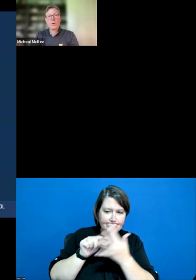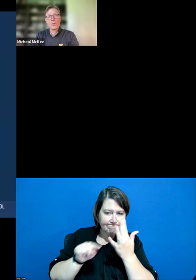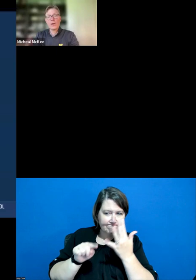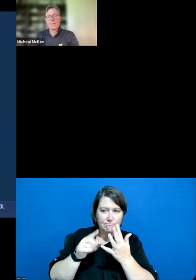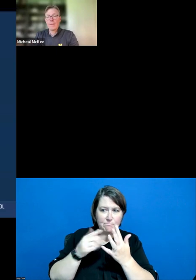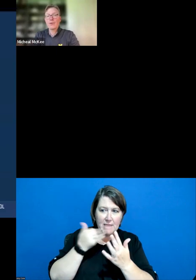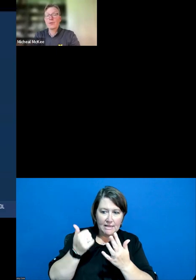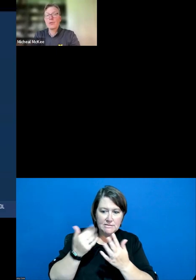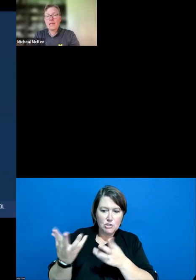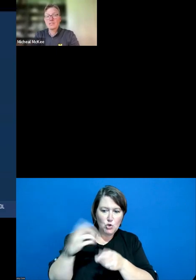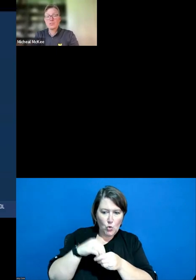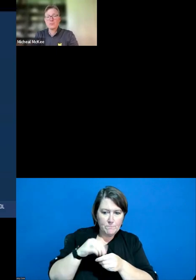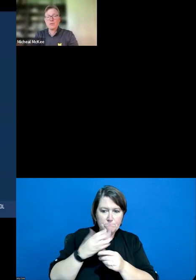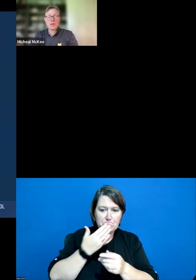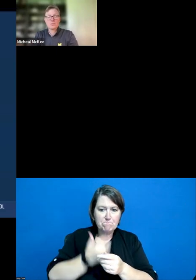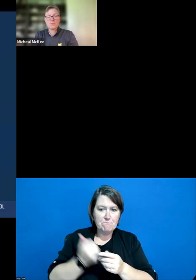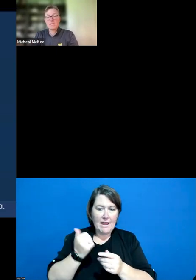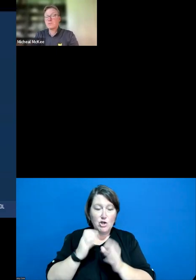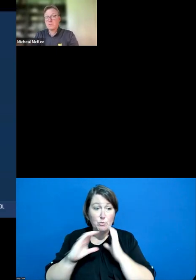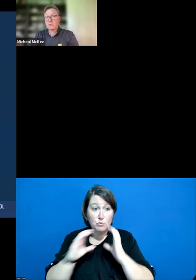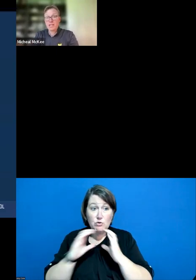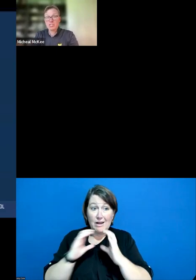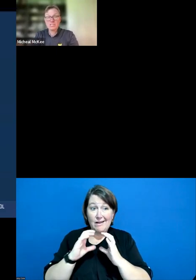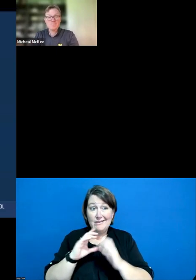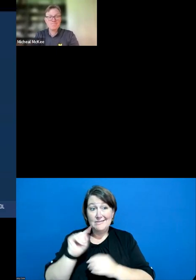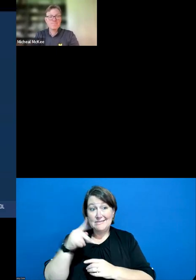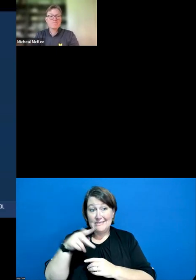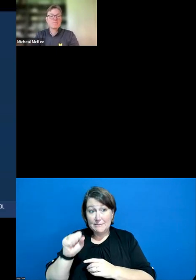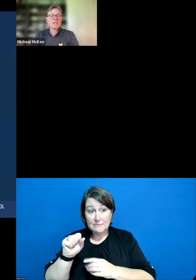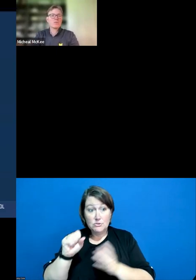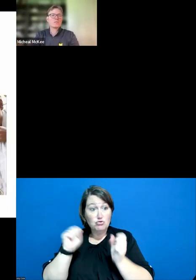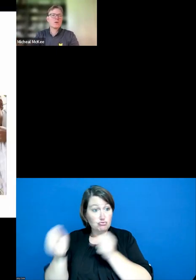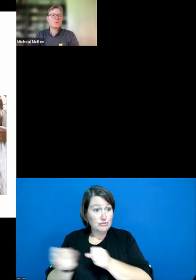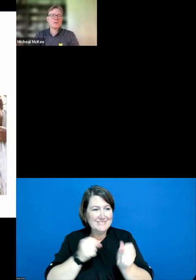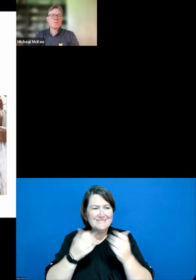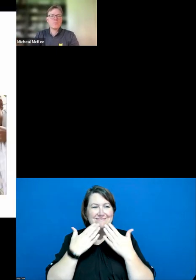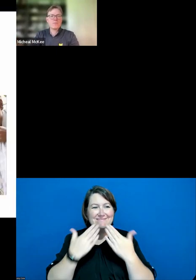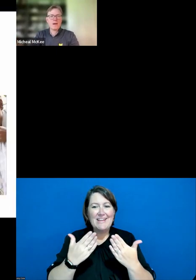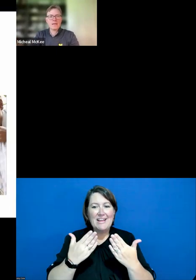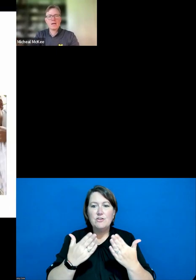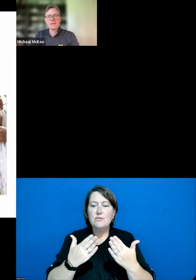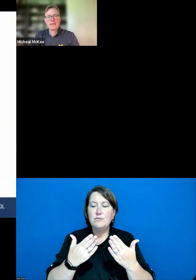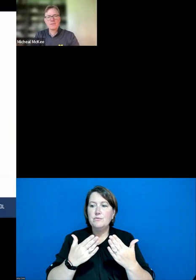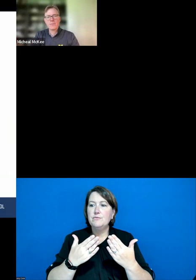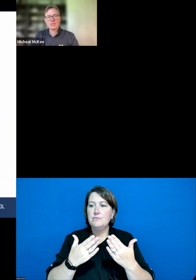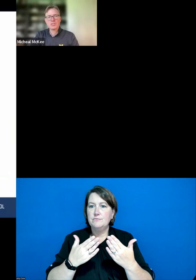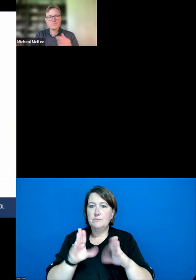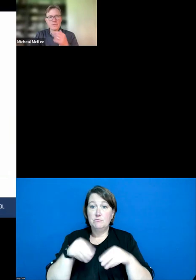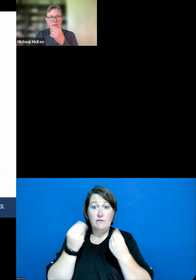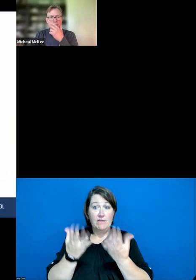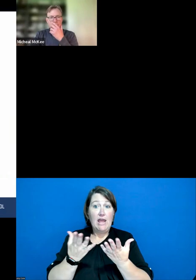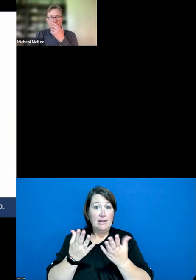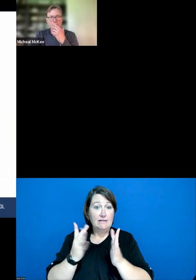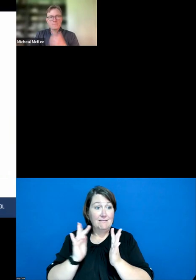incorporate better communication tips or strategies. Thank you. Let's go and provide contact information.